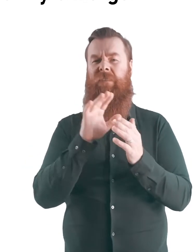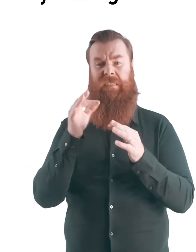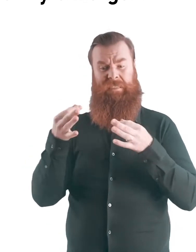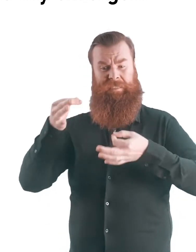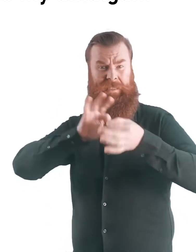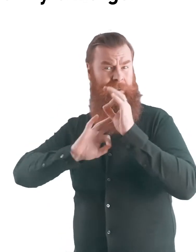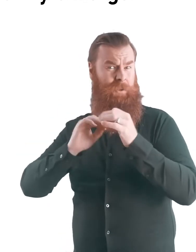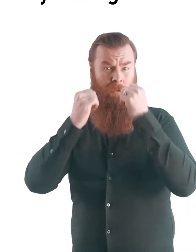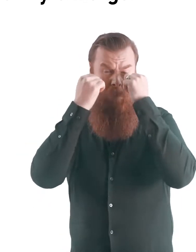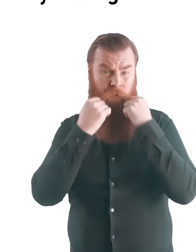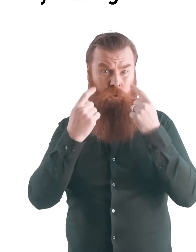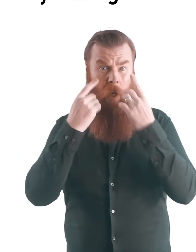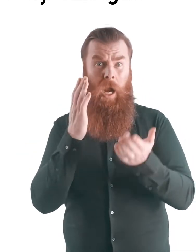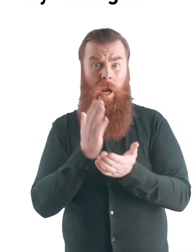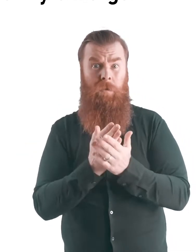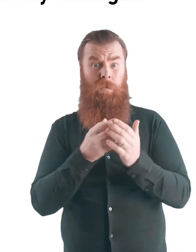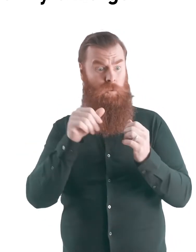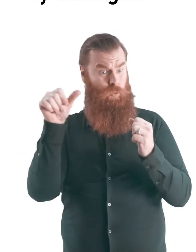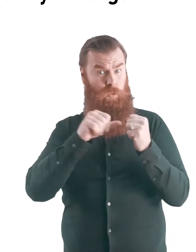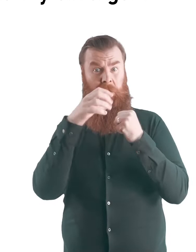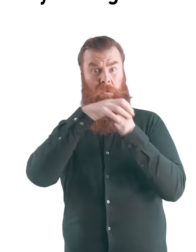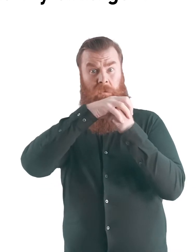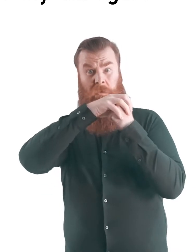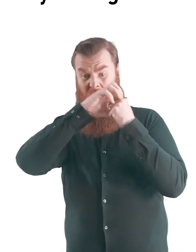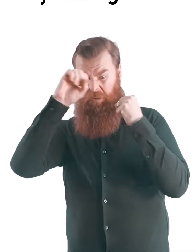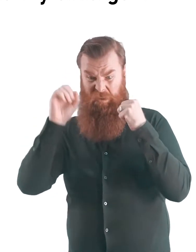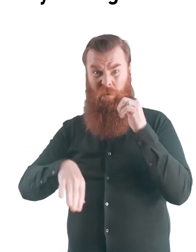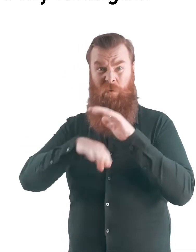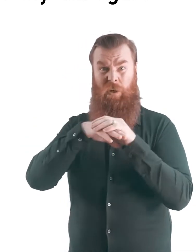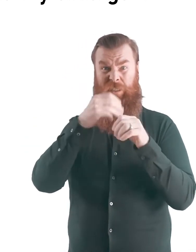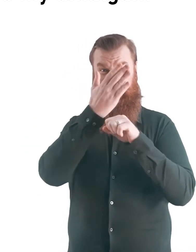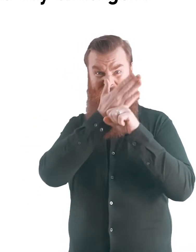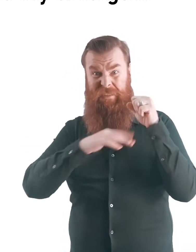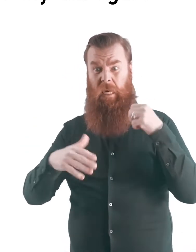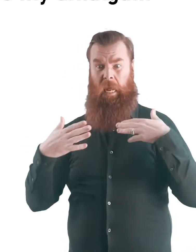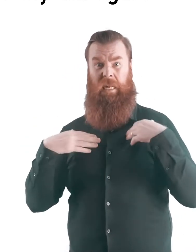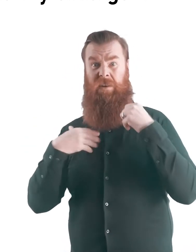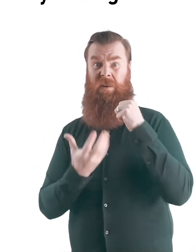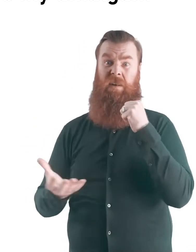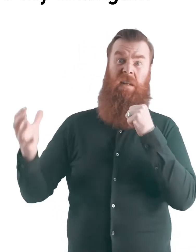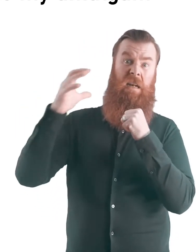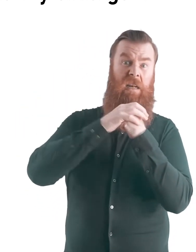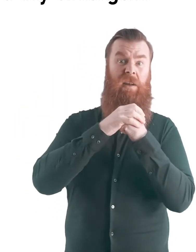There is no scientific evidence that supports taking out healthy amalgam fillings